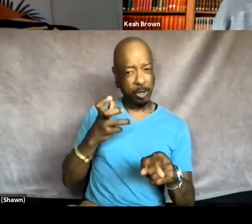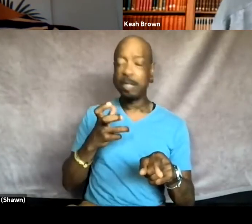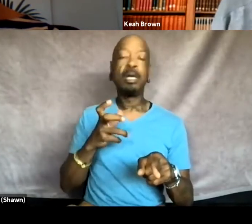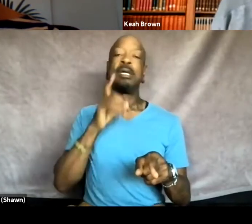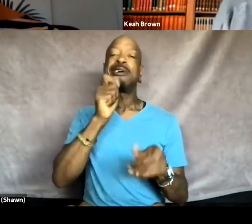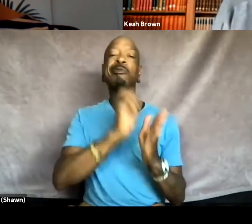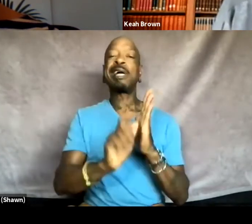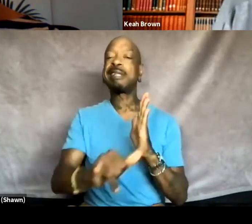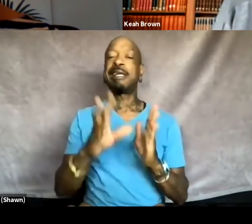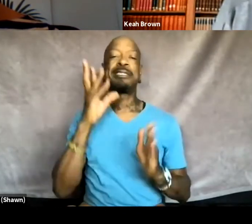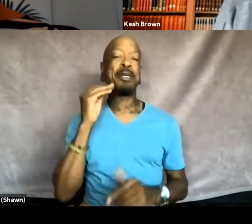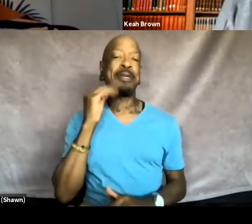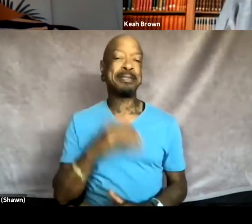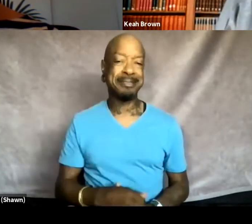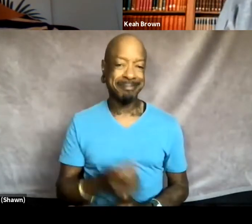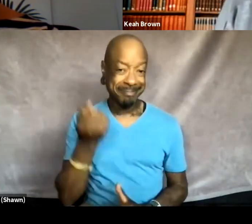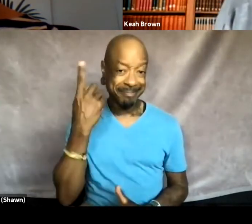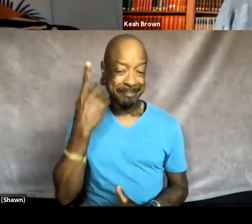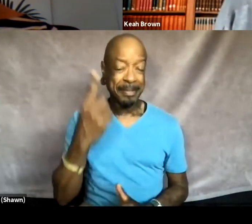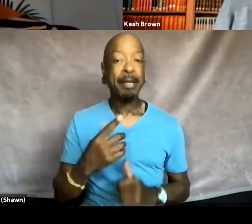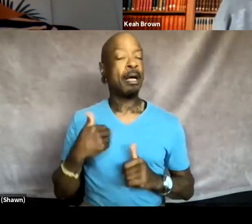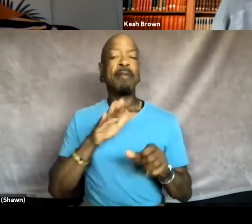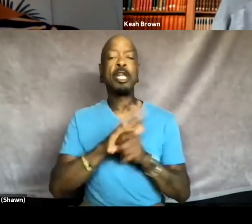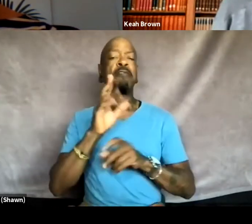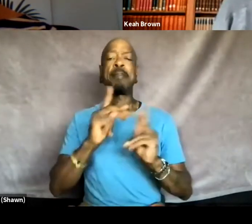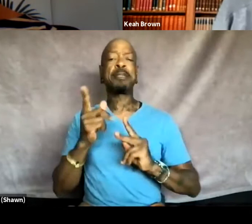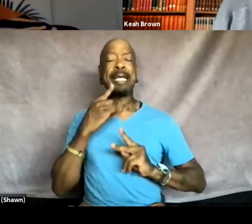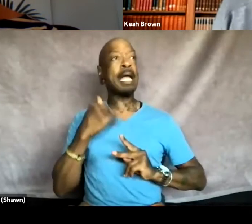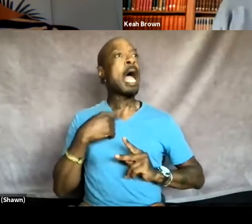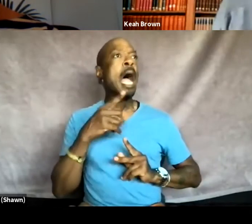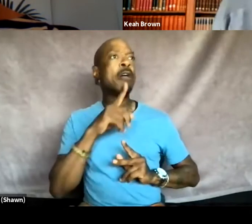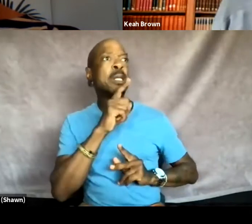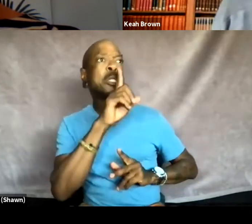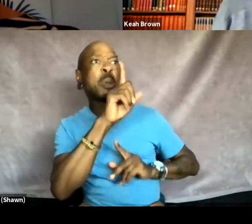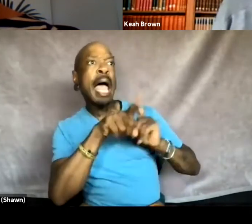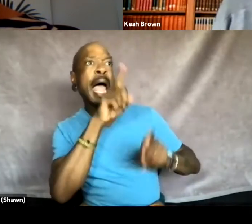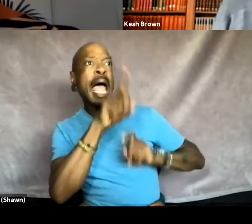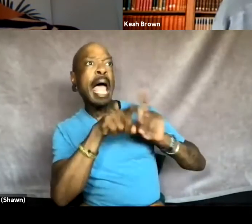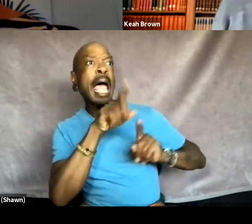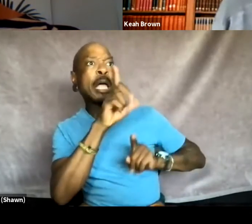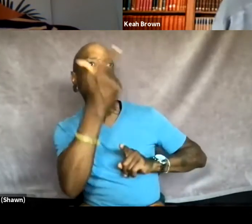Keah Brown: I've had enough of people being what I want to pick your brain like don't pick people's brains pay them.